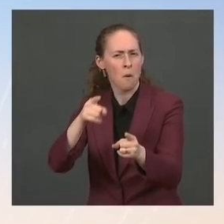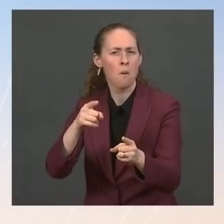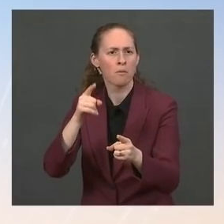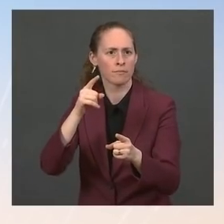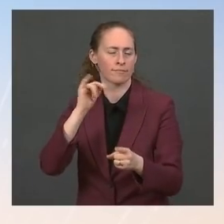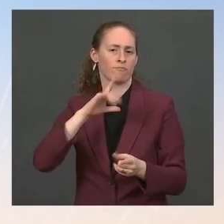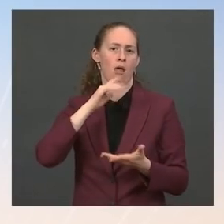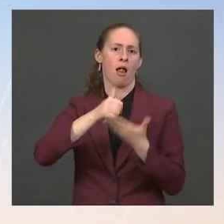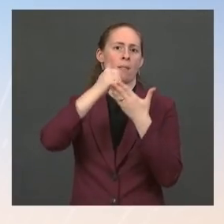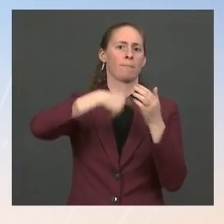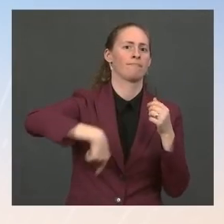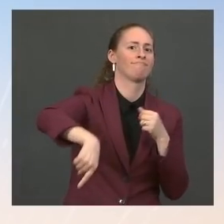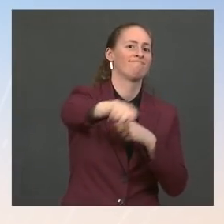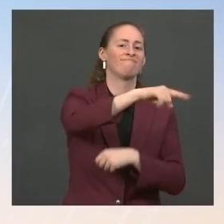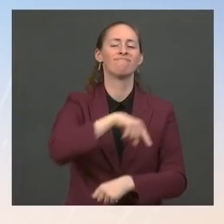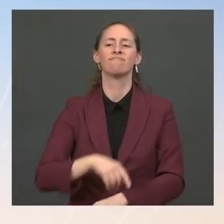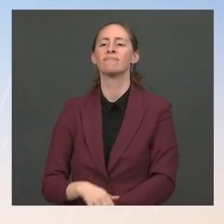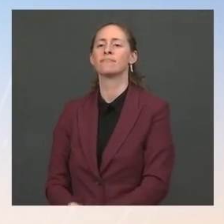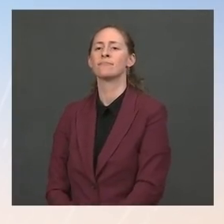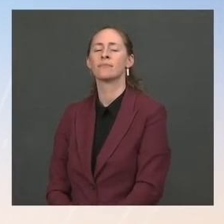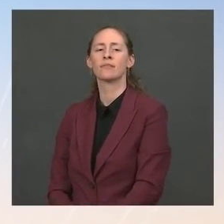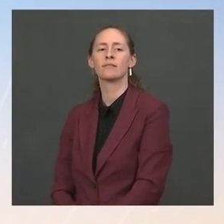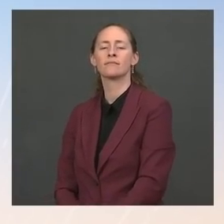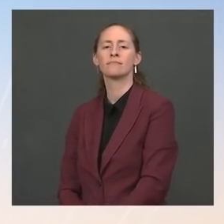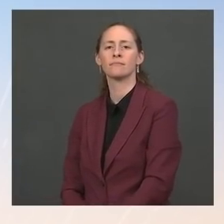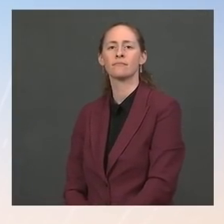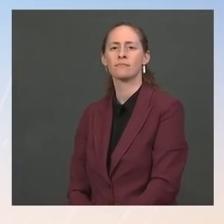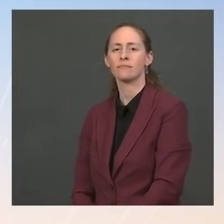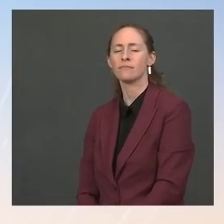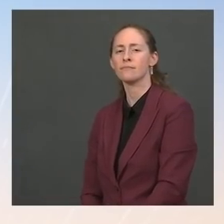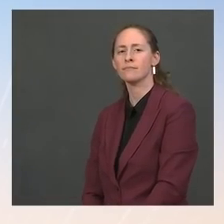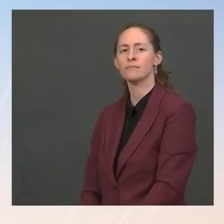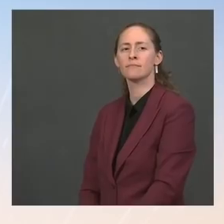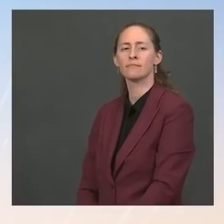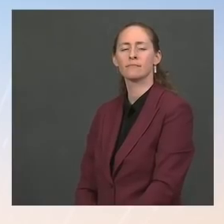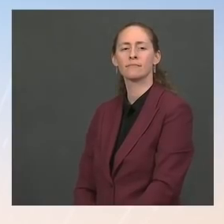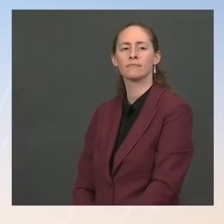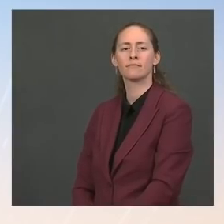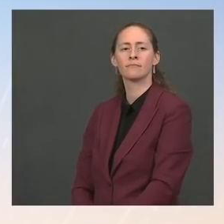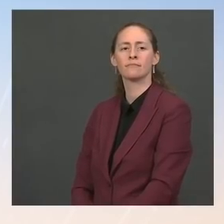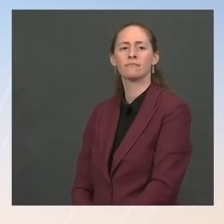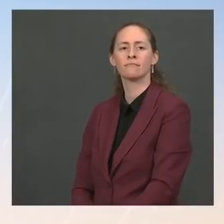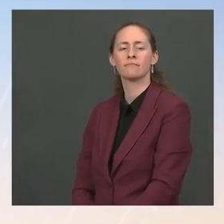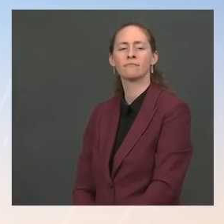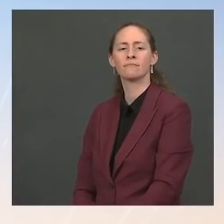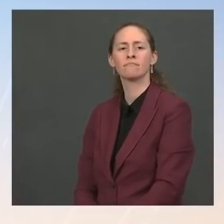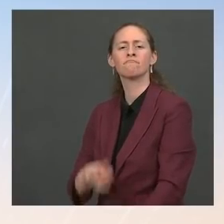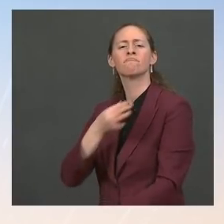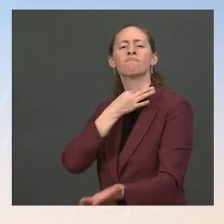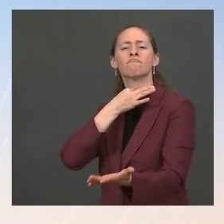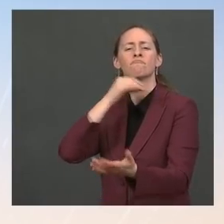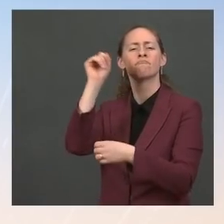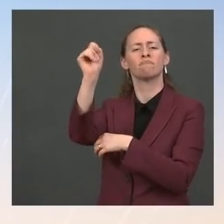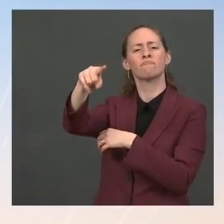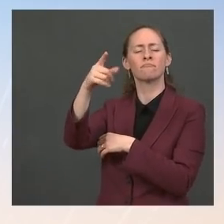I know you discussed earlier the Russian troops amassing on the Ukrainian border. Field hospitals, as we all know, started being set up in April,